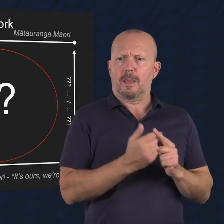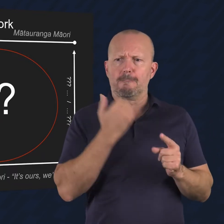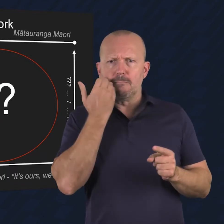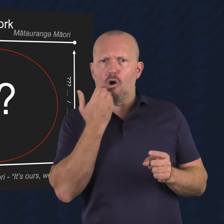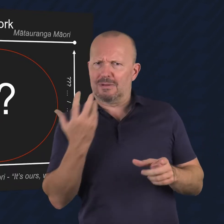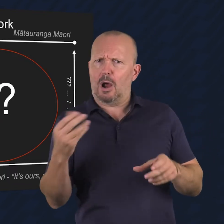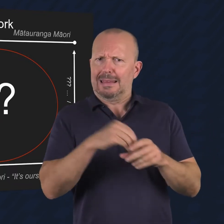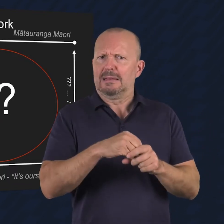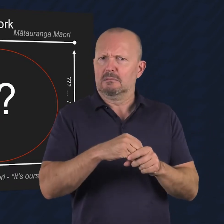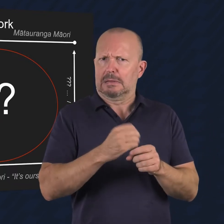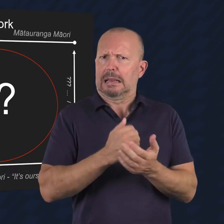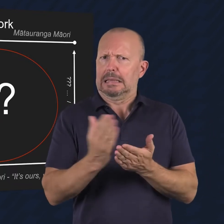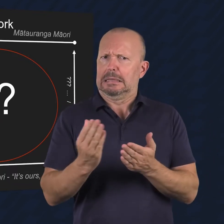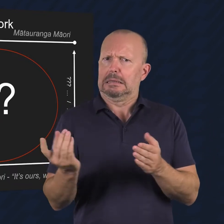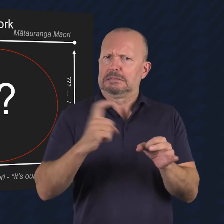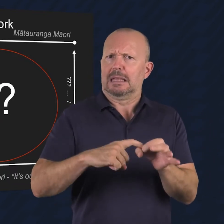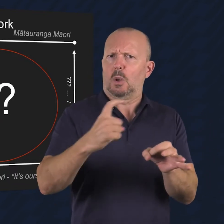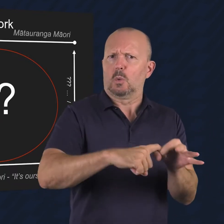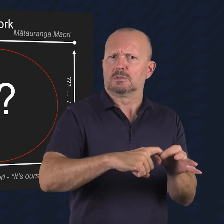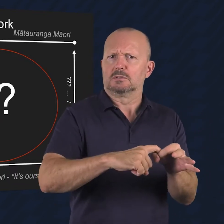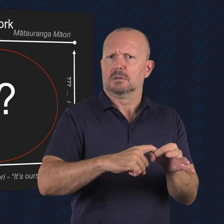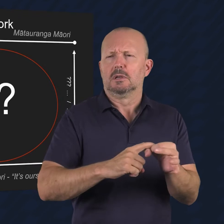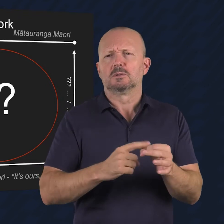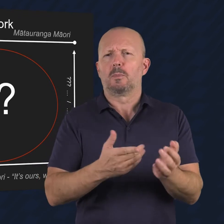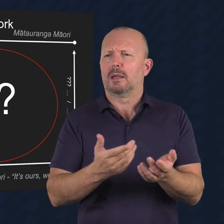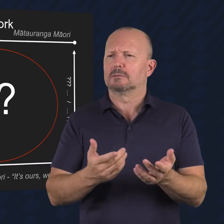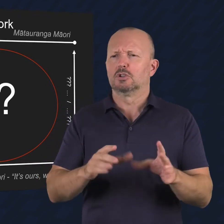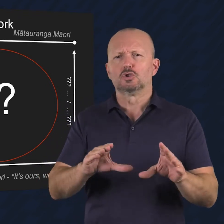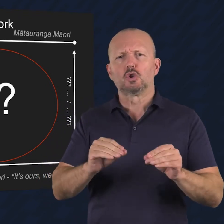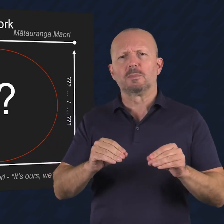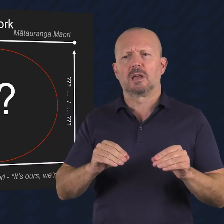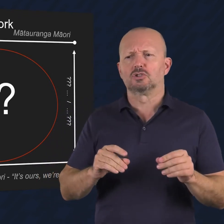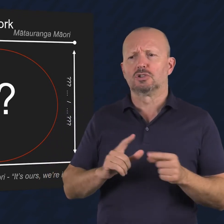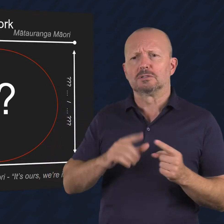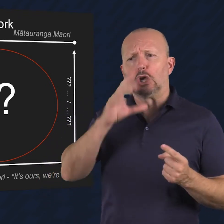And that stops us either riding roughshod over Māori interests or feeling paralysed,